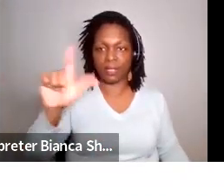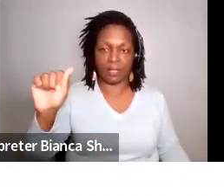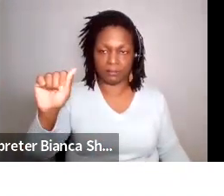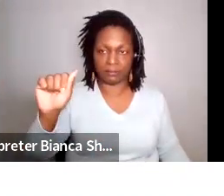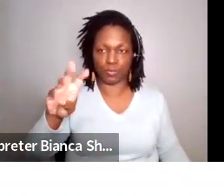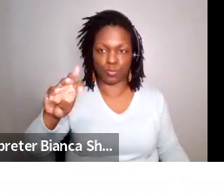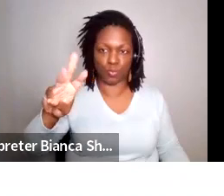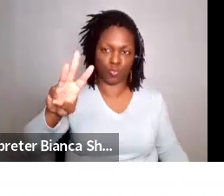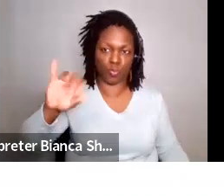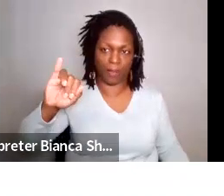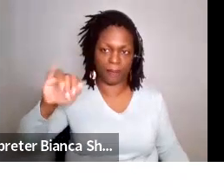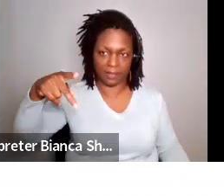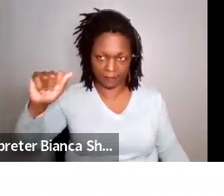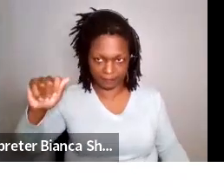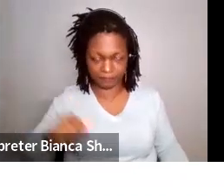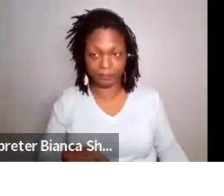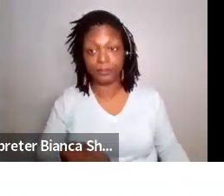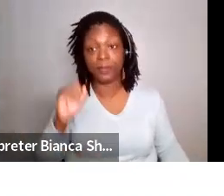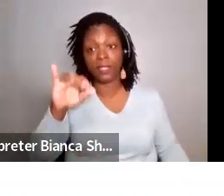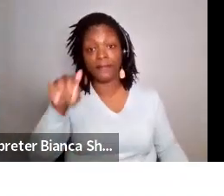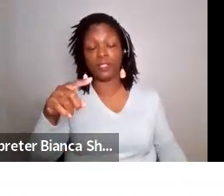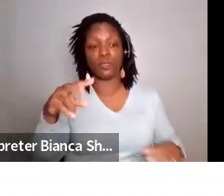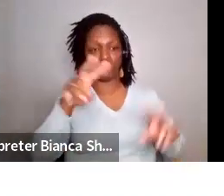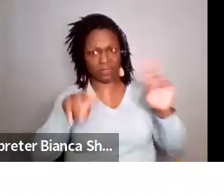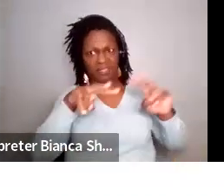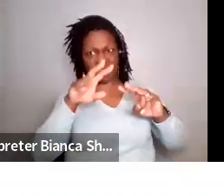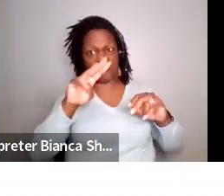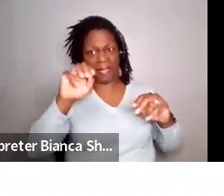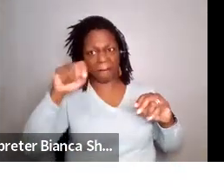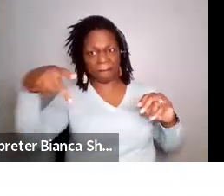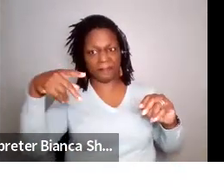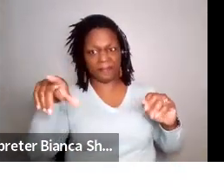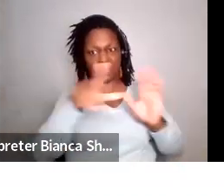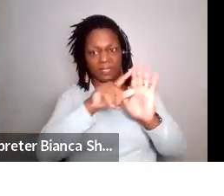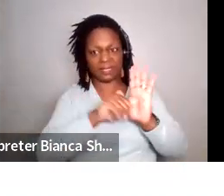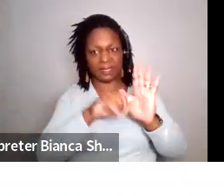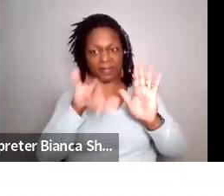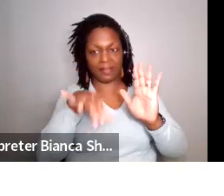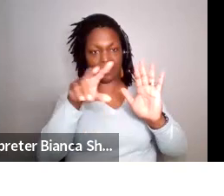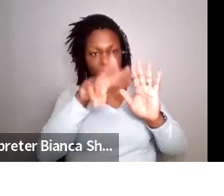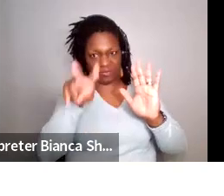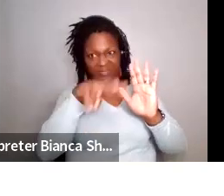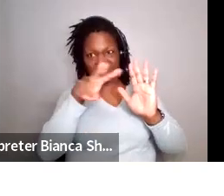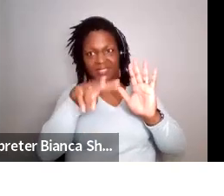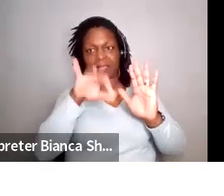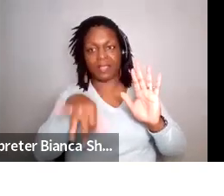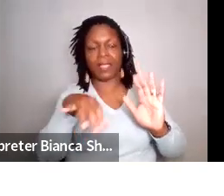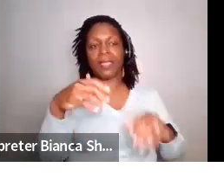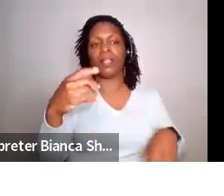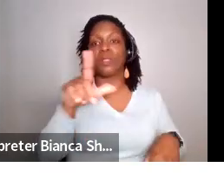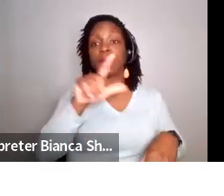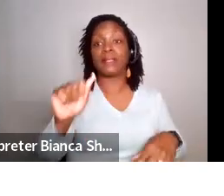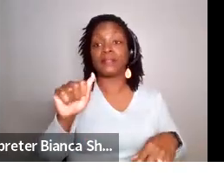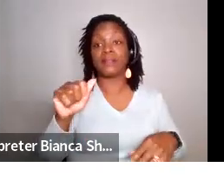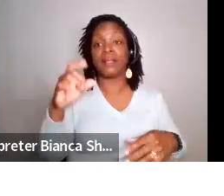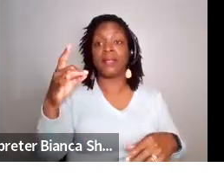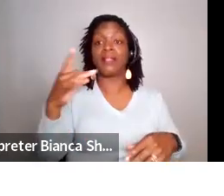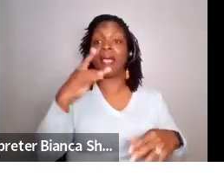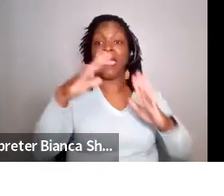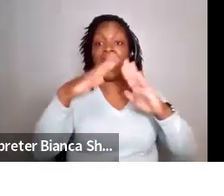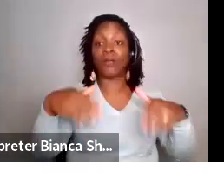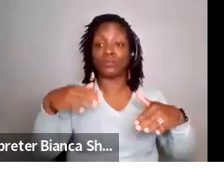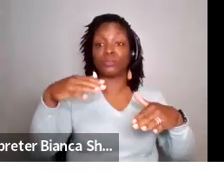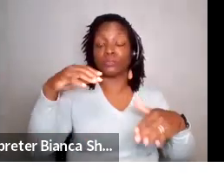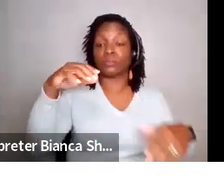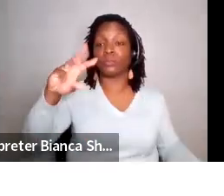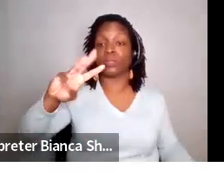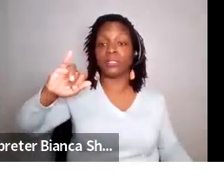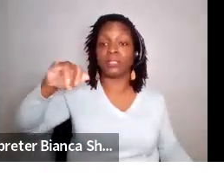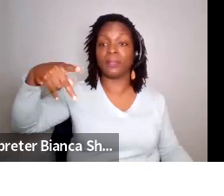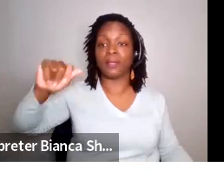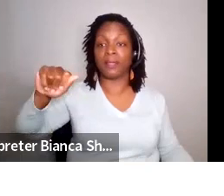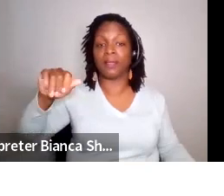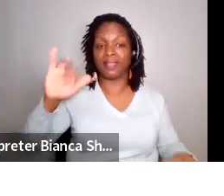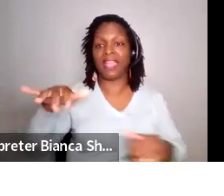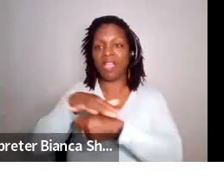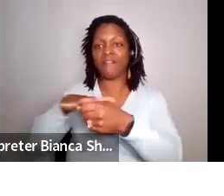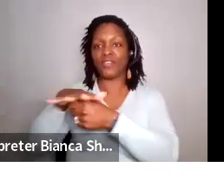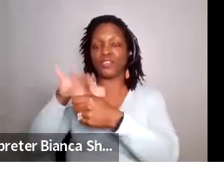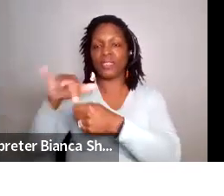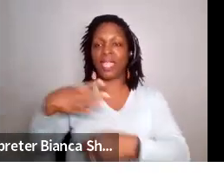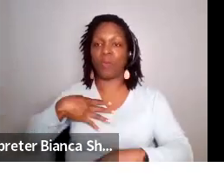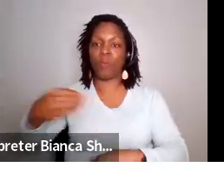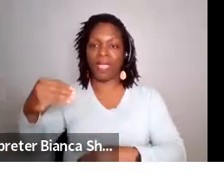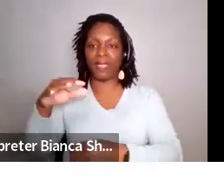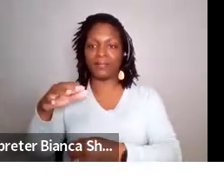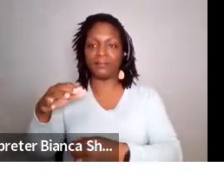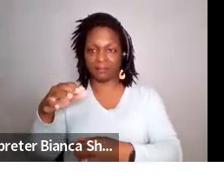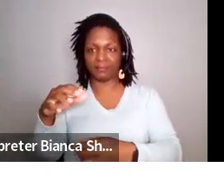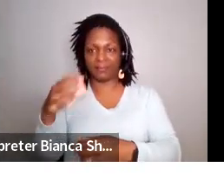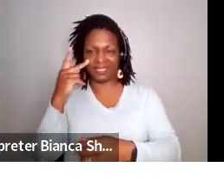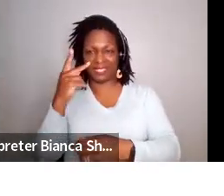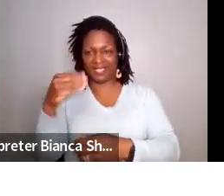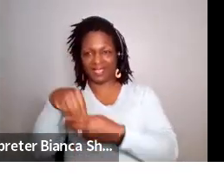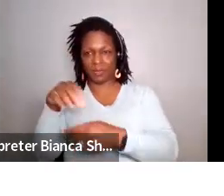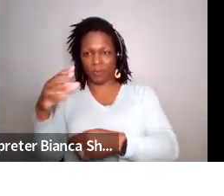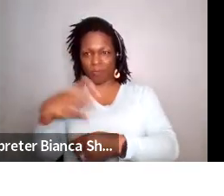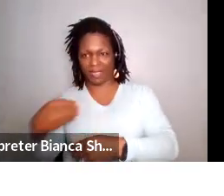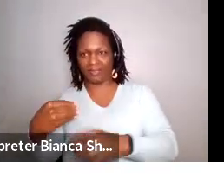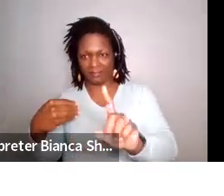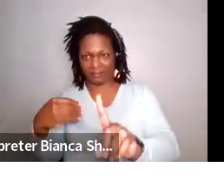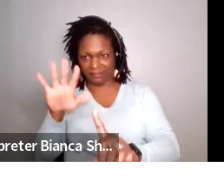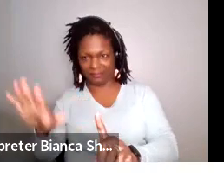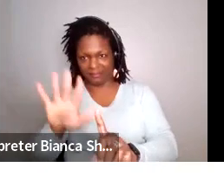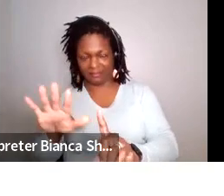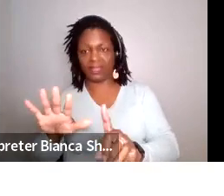If you are on looking at the Louisiana map at this time, Louisiana Lighthouse whipper covers the clear or white areas of the State map that you see there West South Central weapon currently covers 33